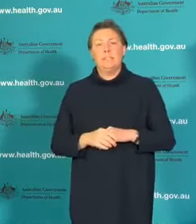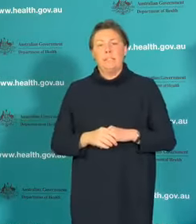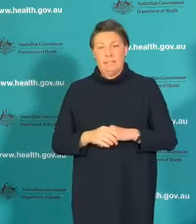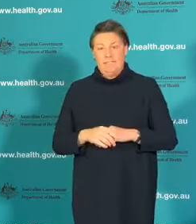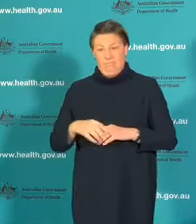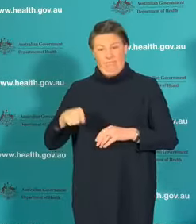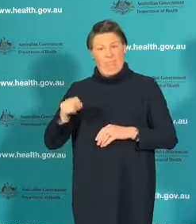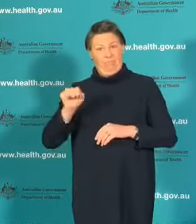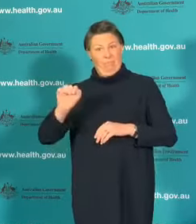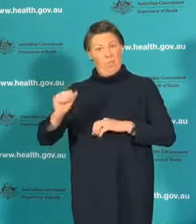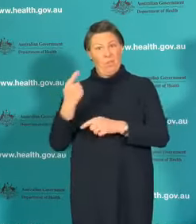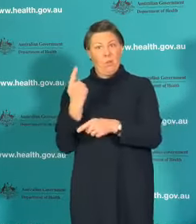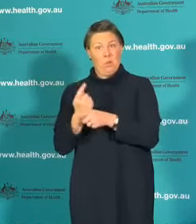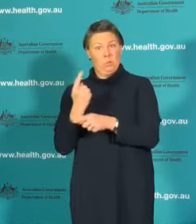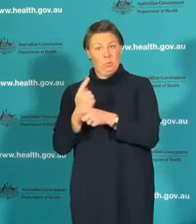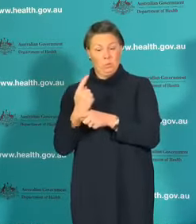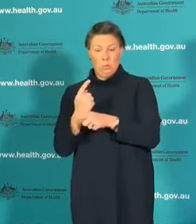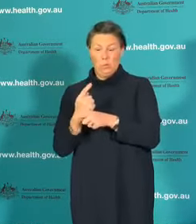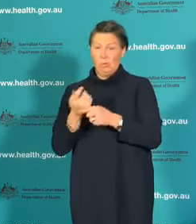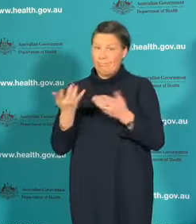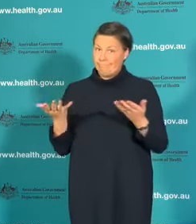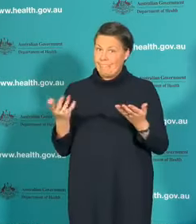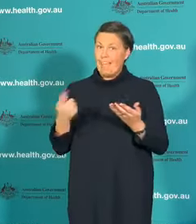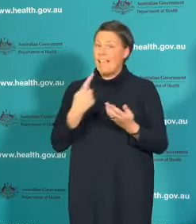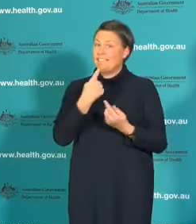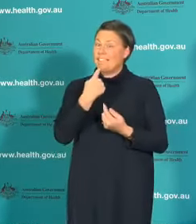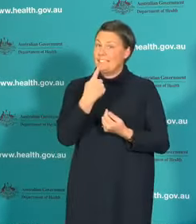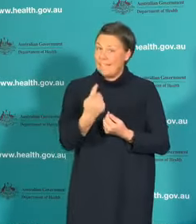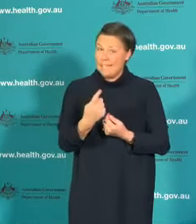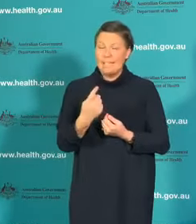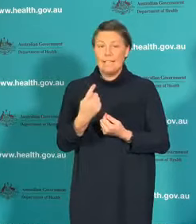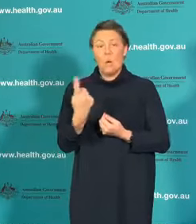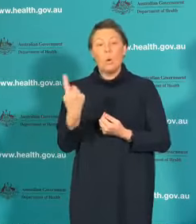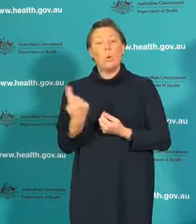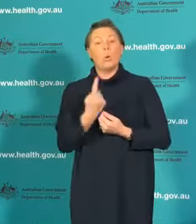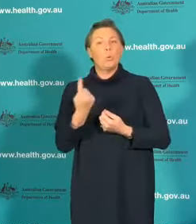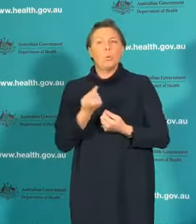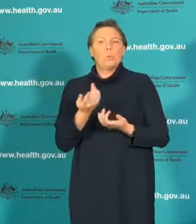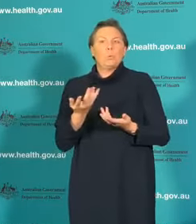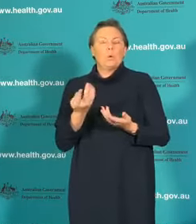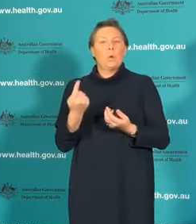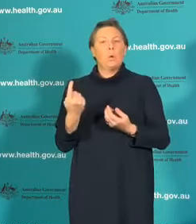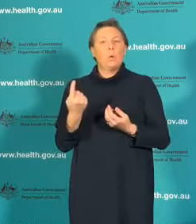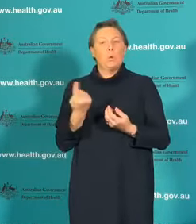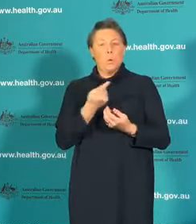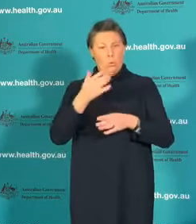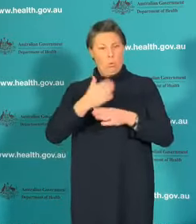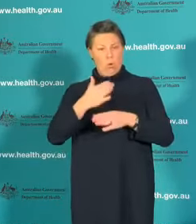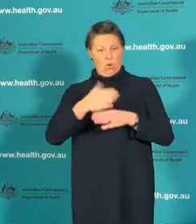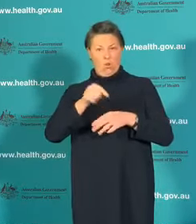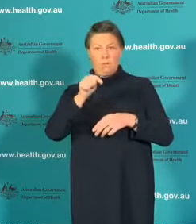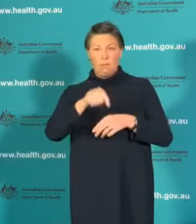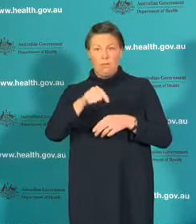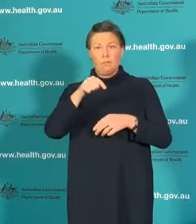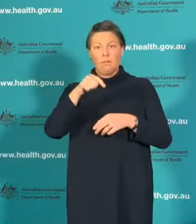pandemic. The advice is that people should be wearing masks of course in areas